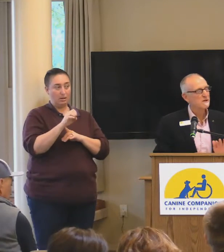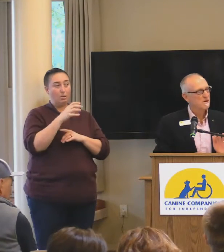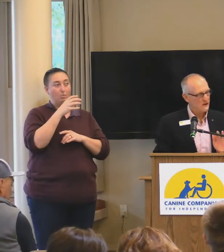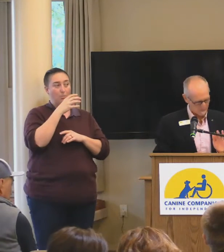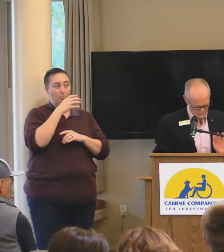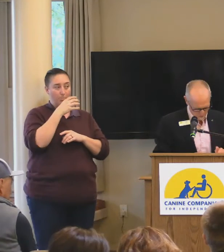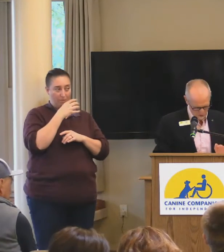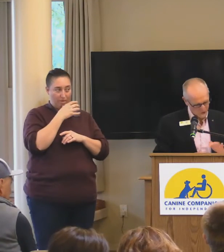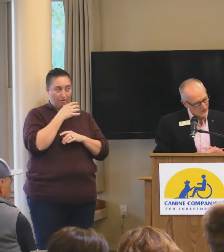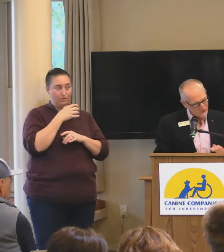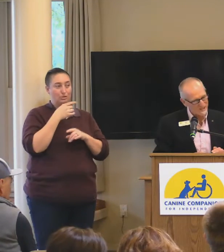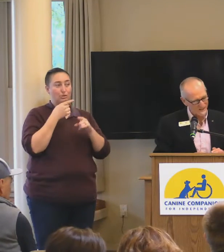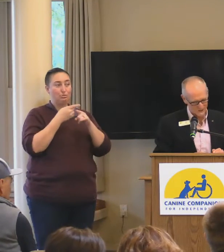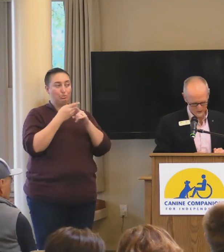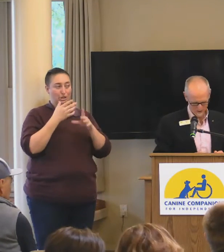presenting Vessi to Addi is Vessi's